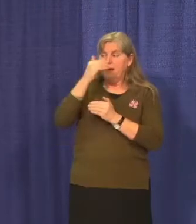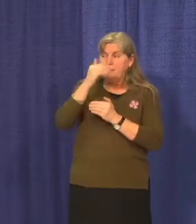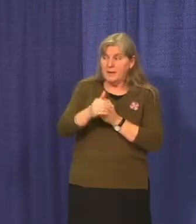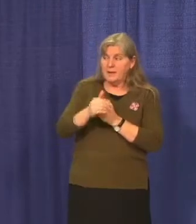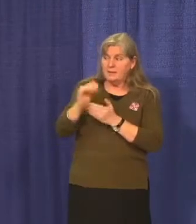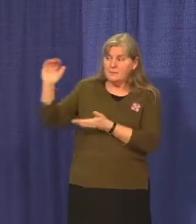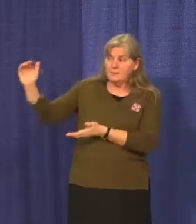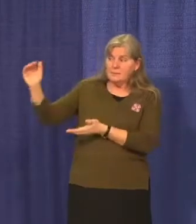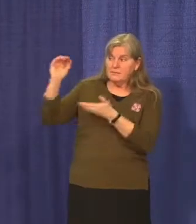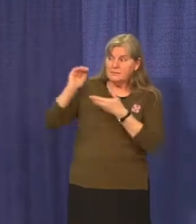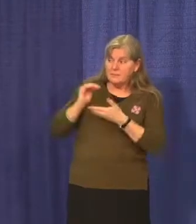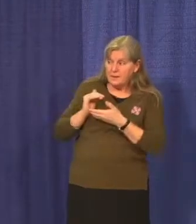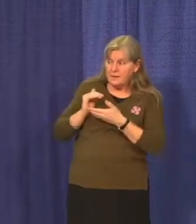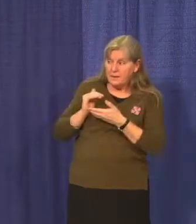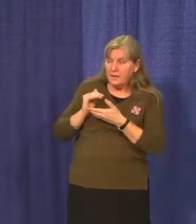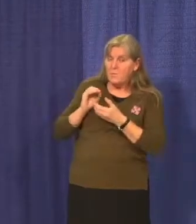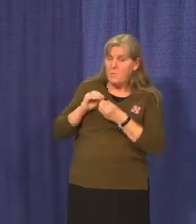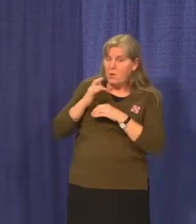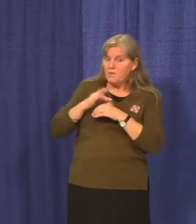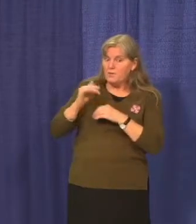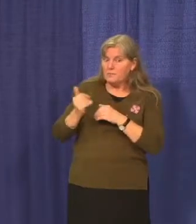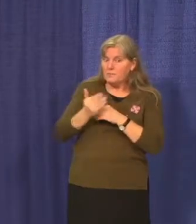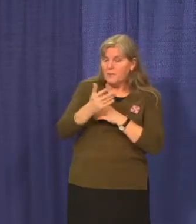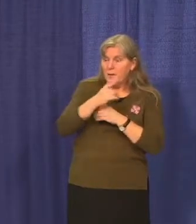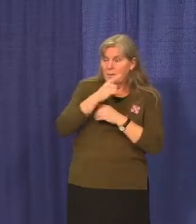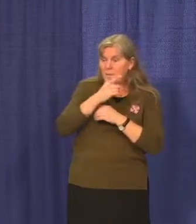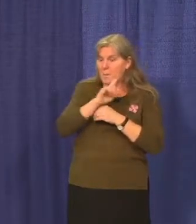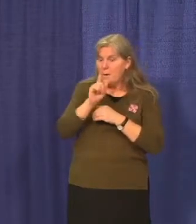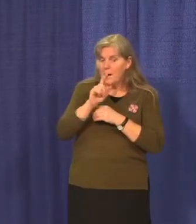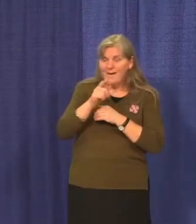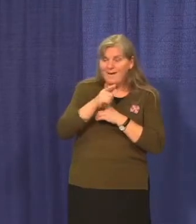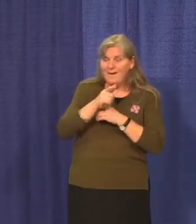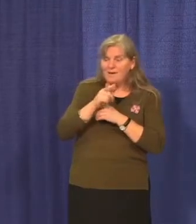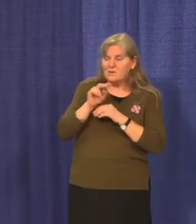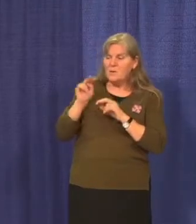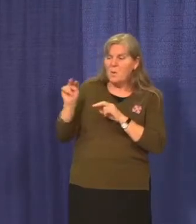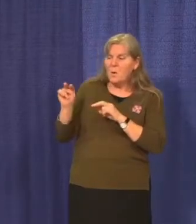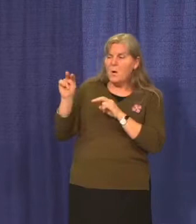delivery date that allows us to keep moving, we are always sort